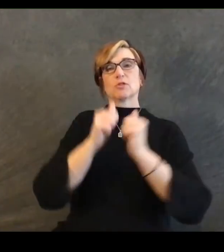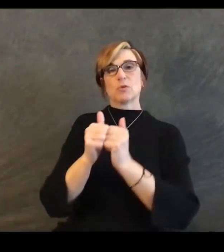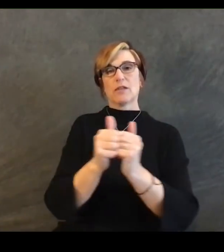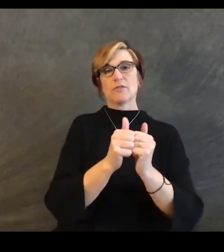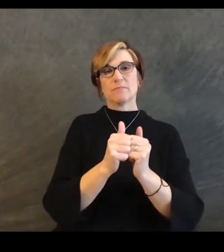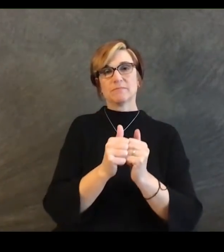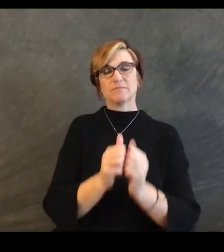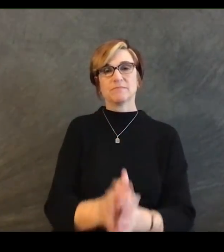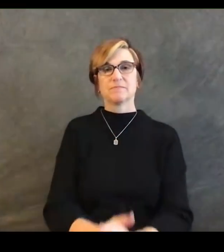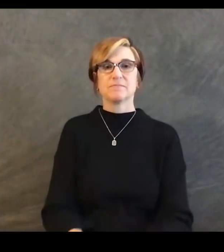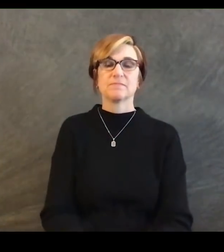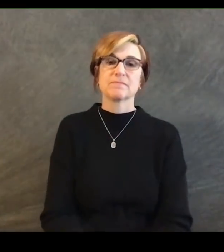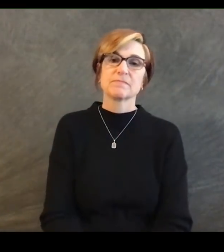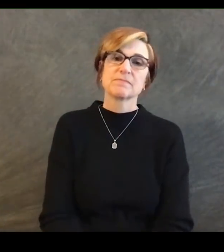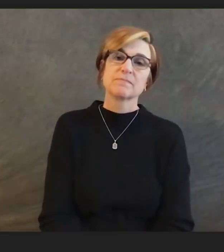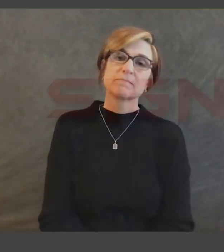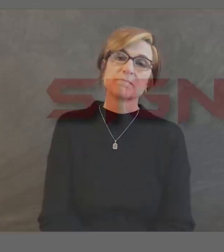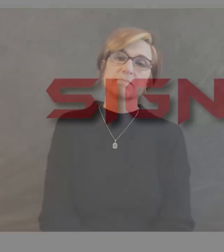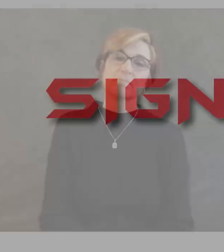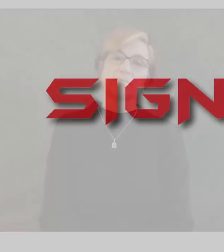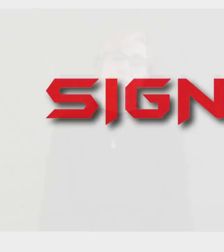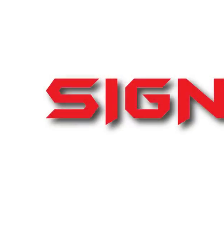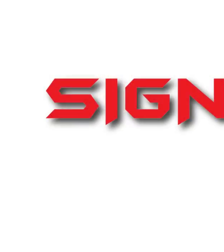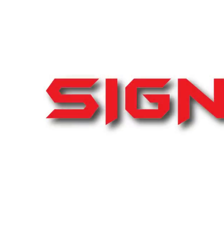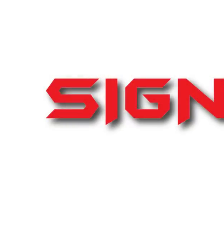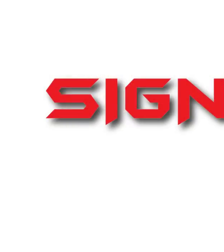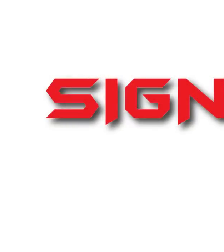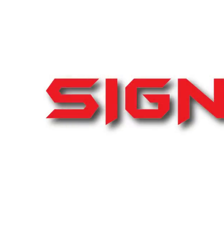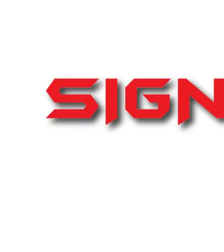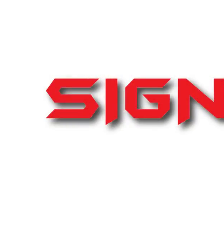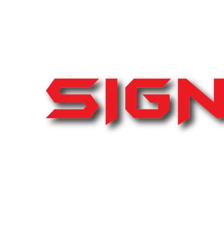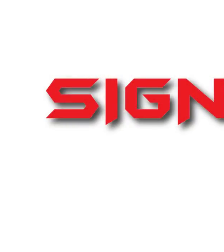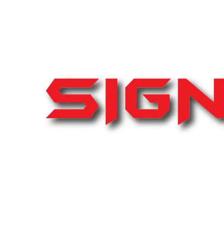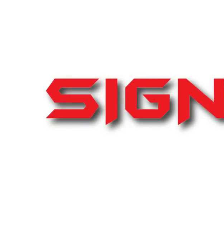just to be clear what is the project